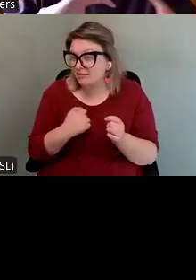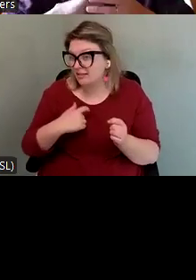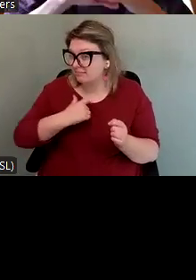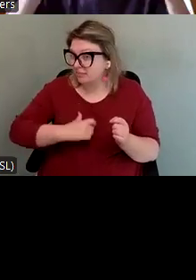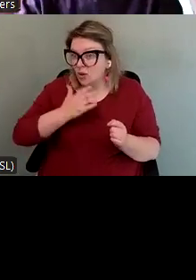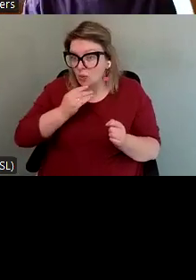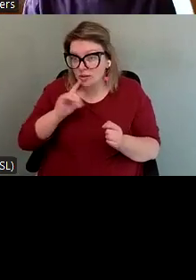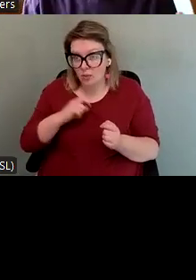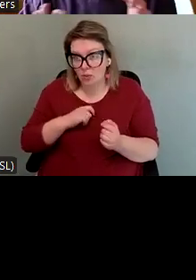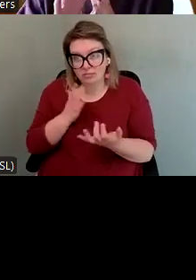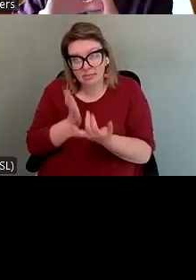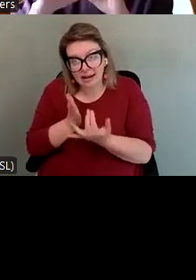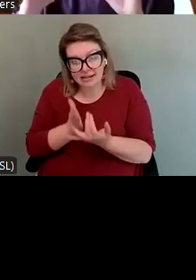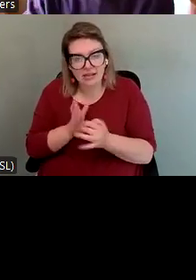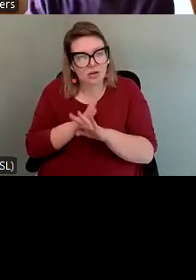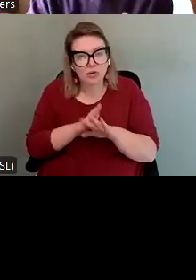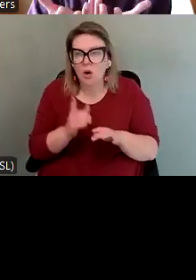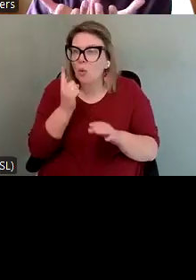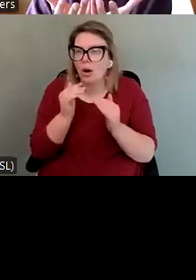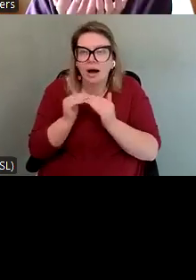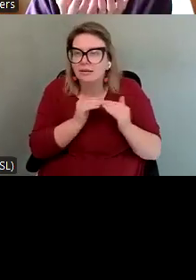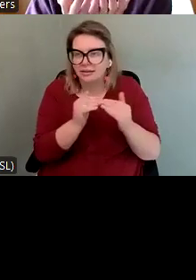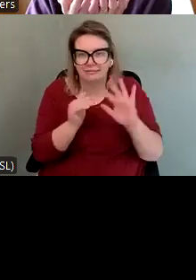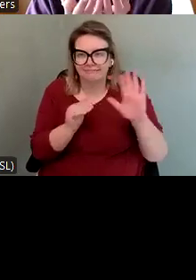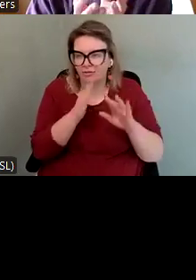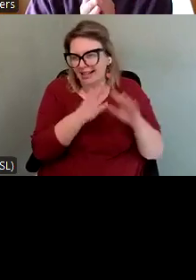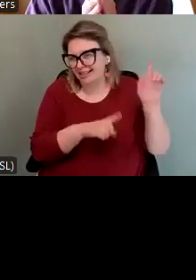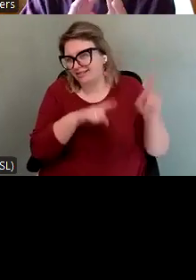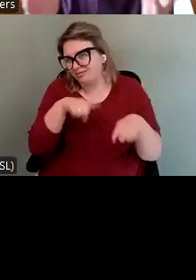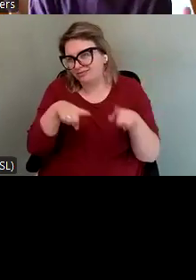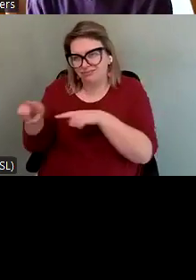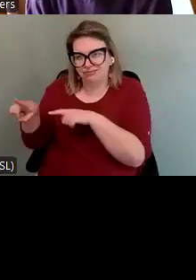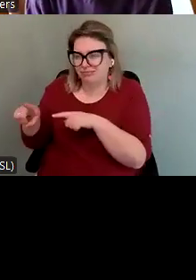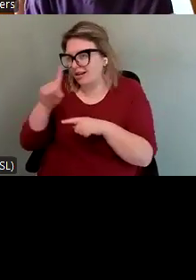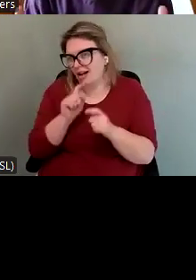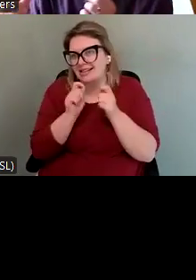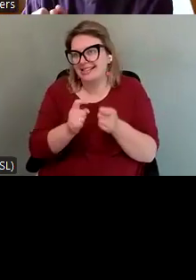There's no generic step-by-step guide that will work for everybody.